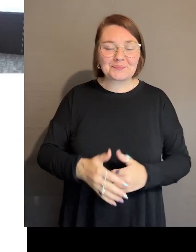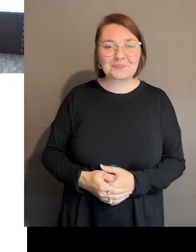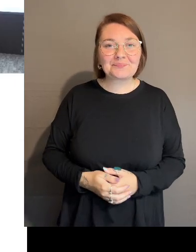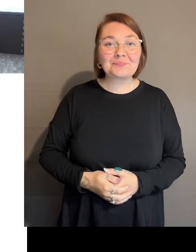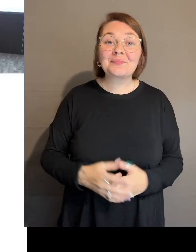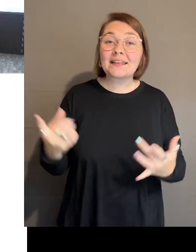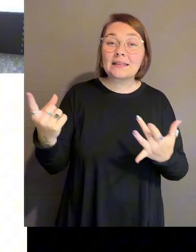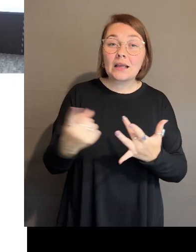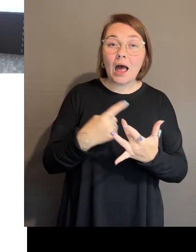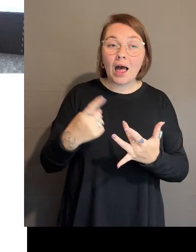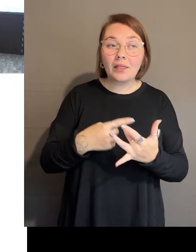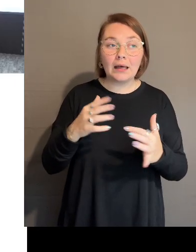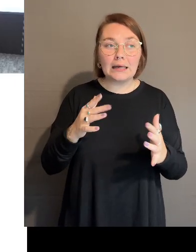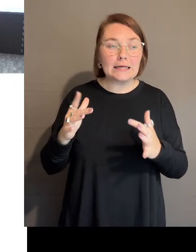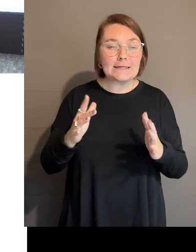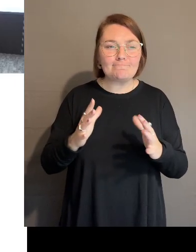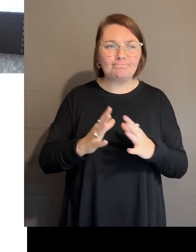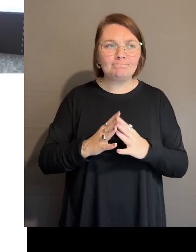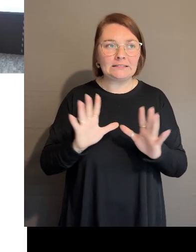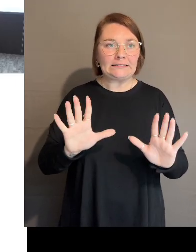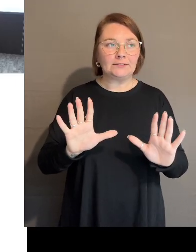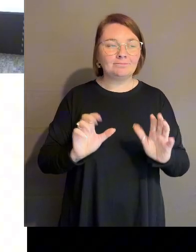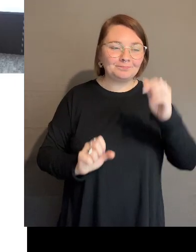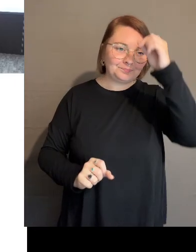The other things… ugh, just wait.